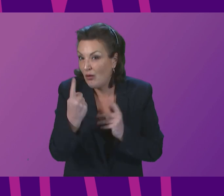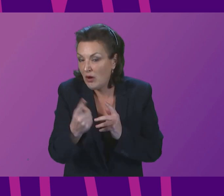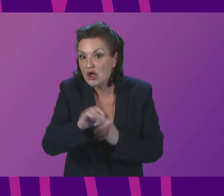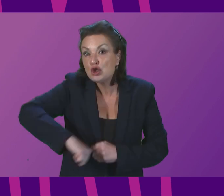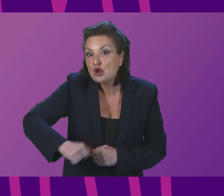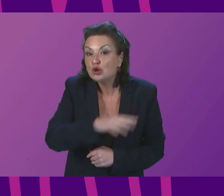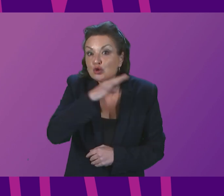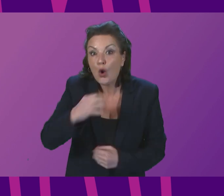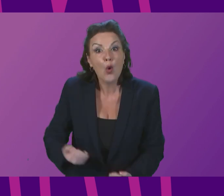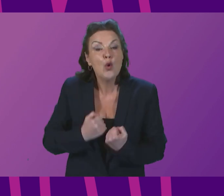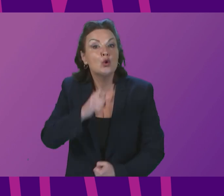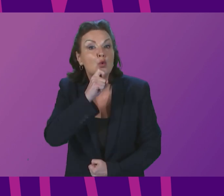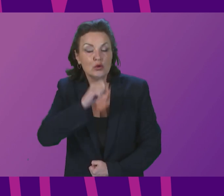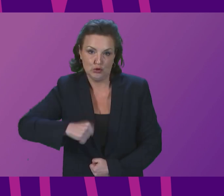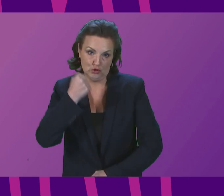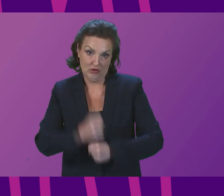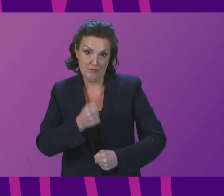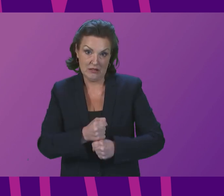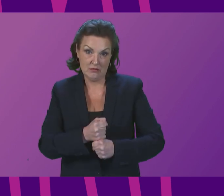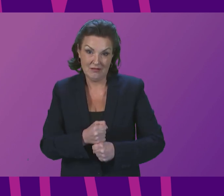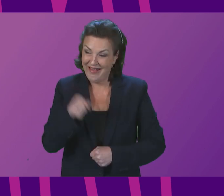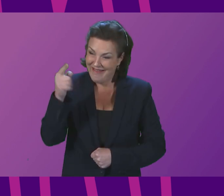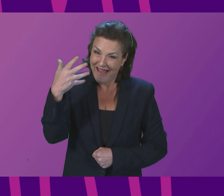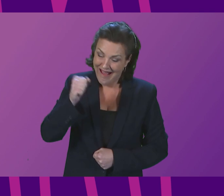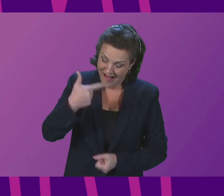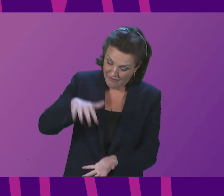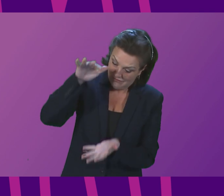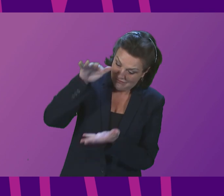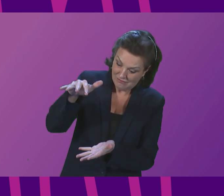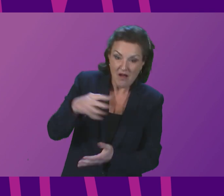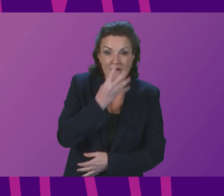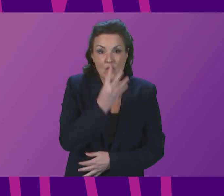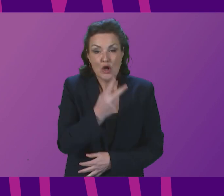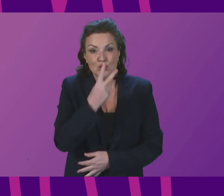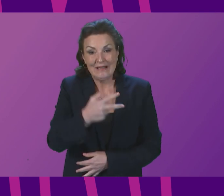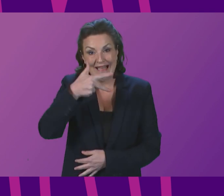is owned by the Scottish Government, is currently sitting on a cash mountain of £428 million,